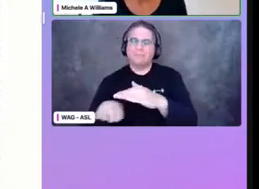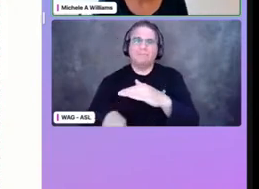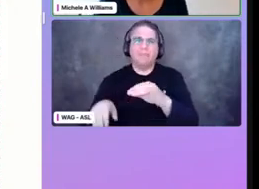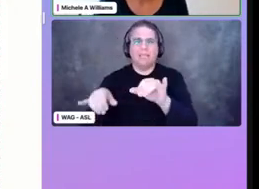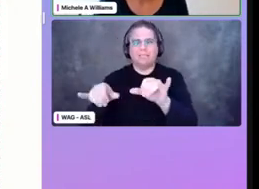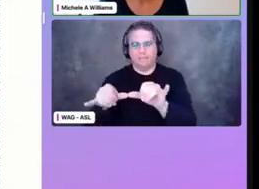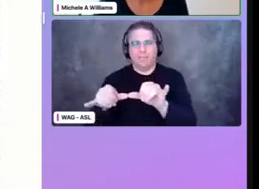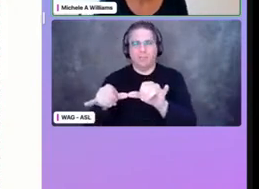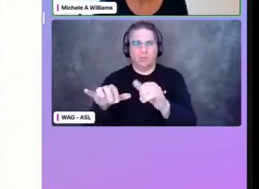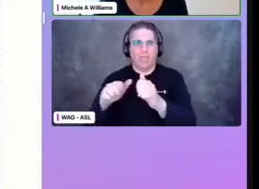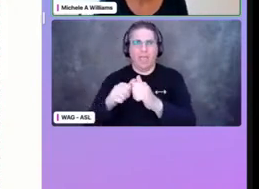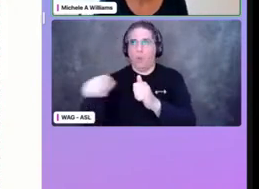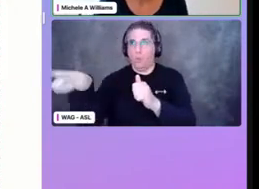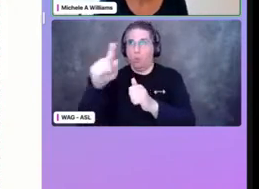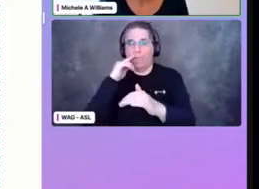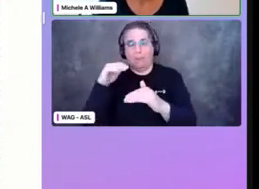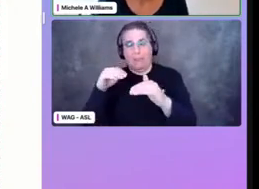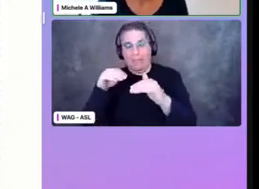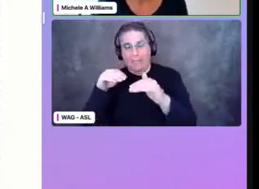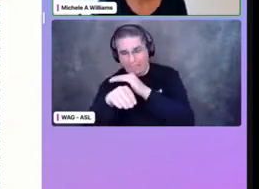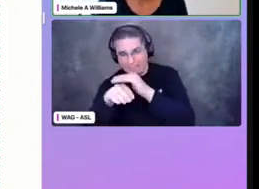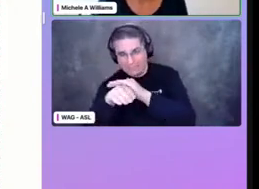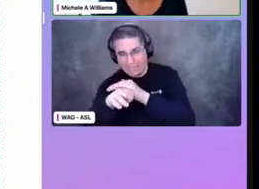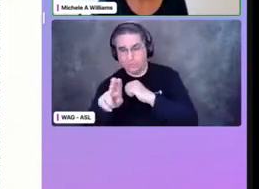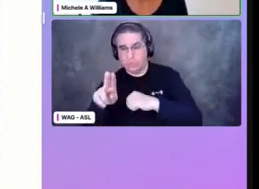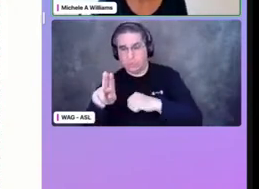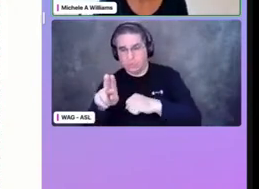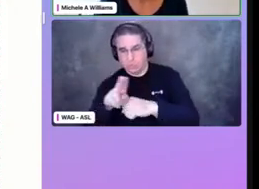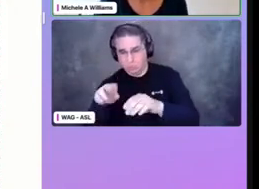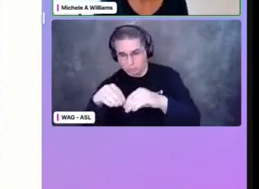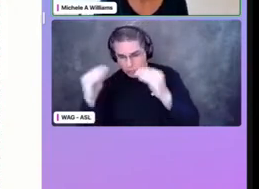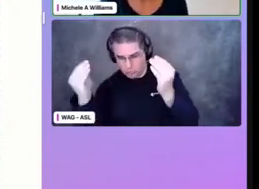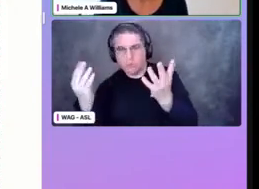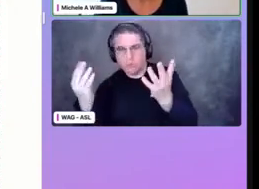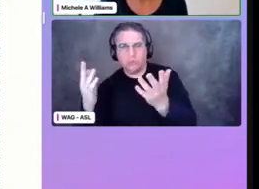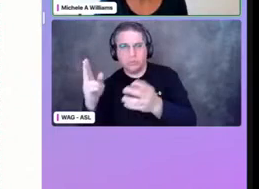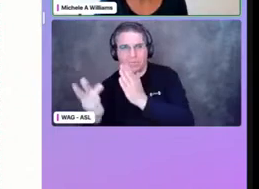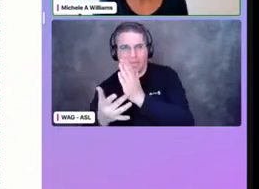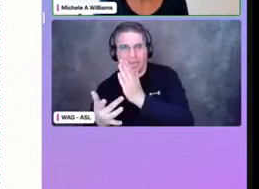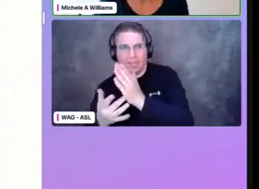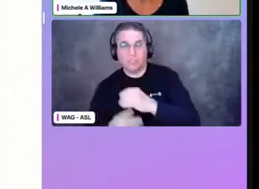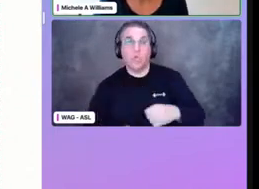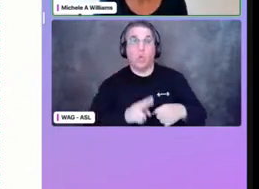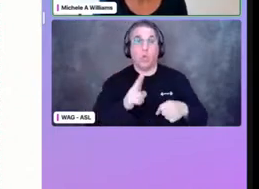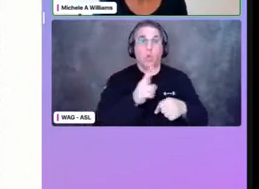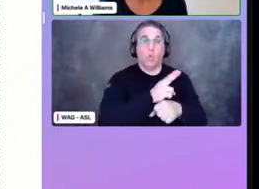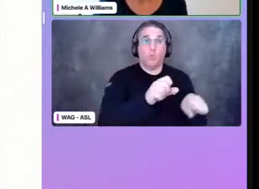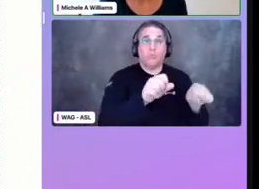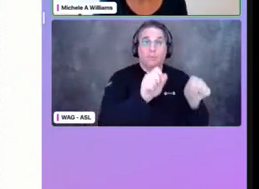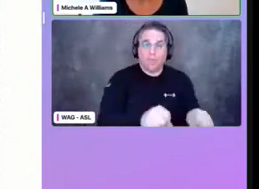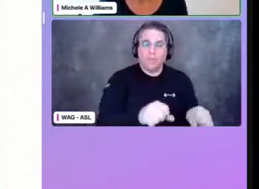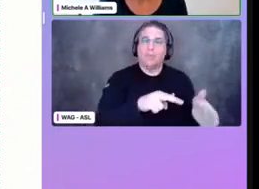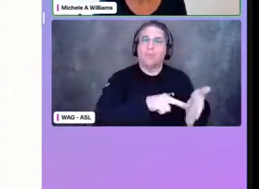but again they are not the same. Accessibility as a baseline measure of being able to access and contribute to